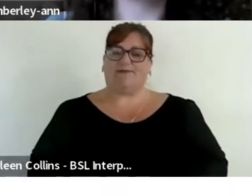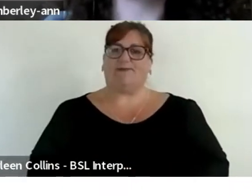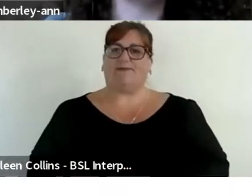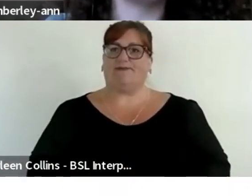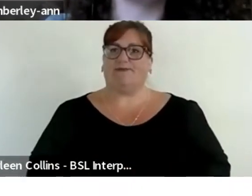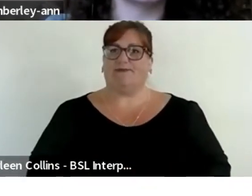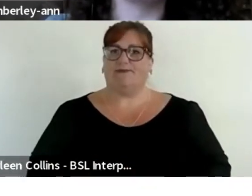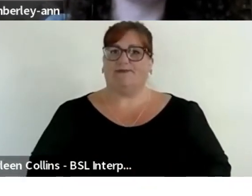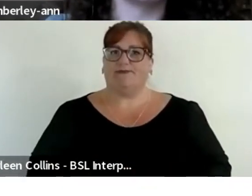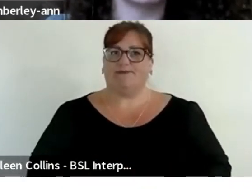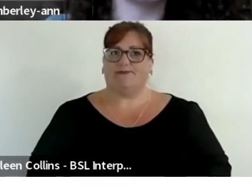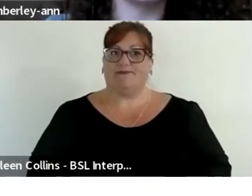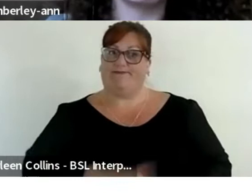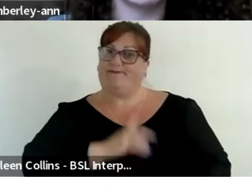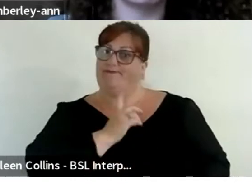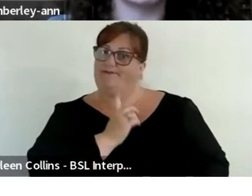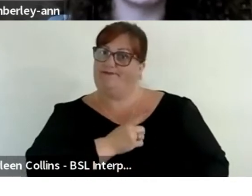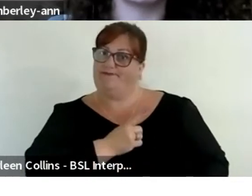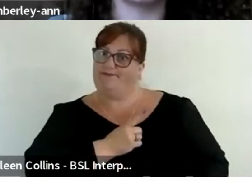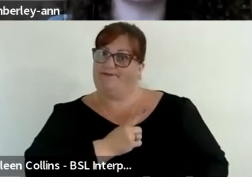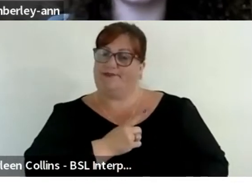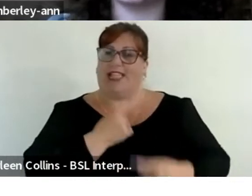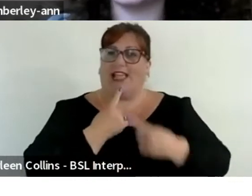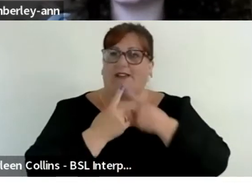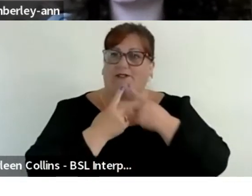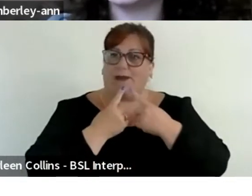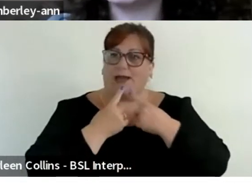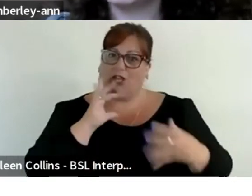This slide gives a bit more information about our purpose and our strategy.